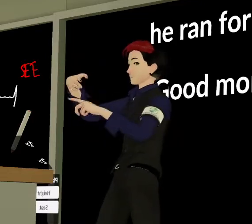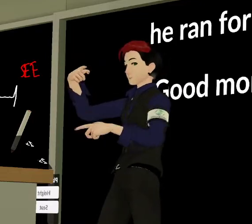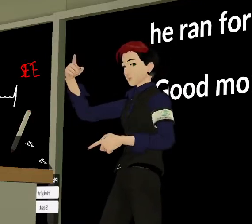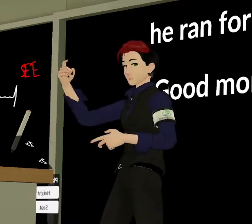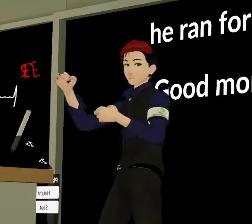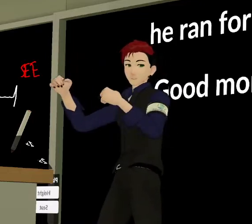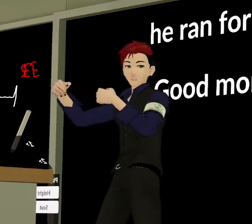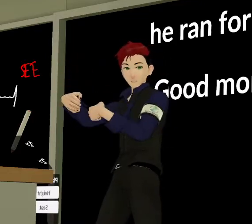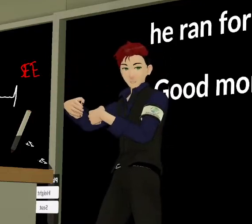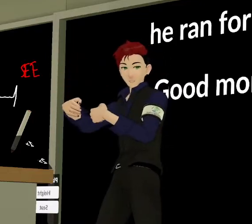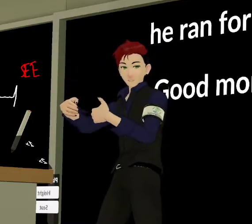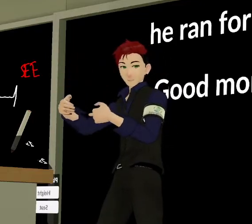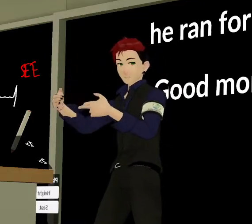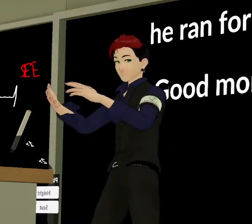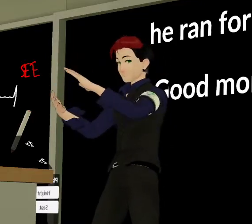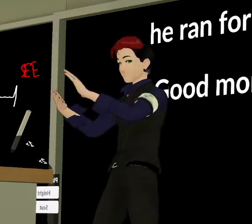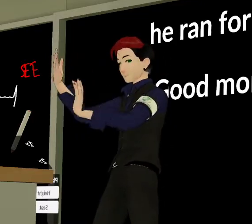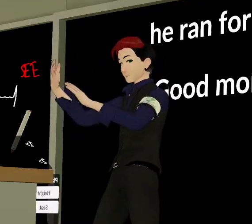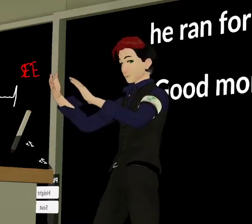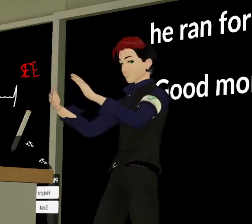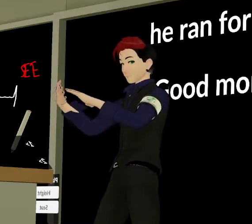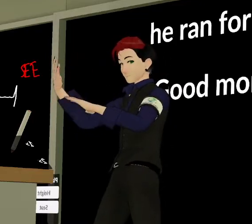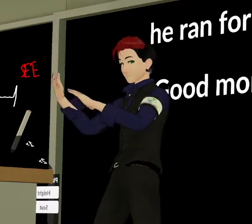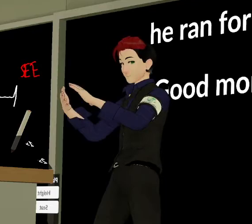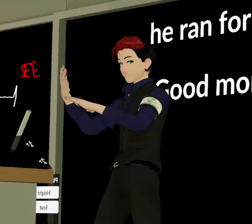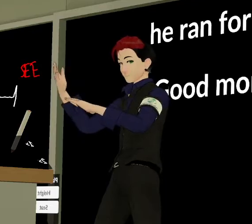run for office is this